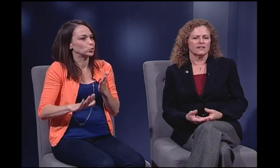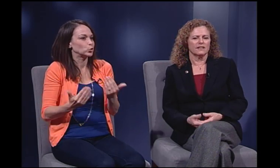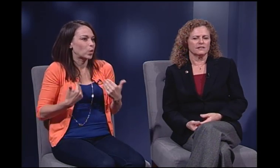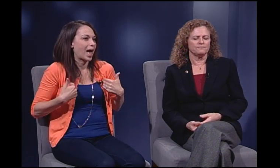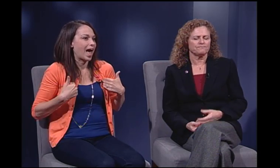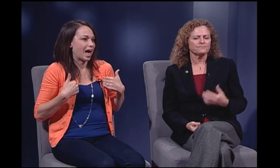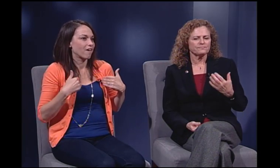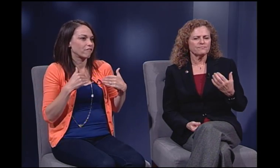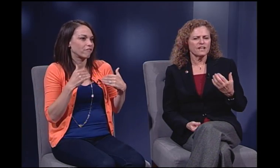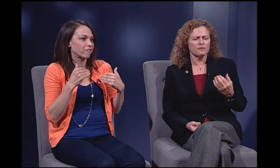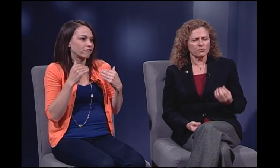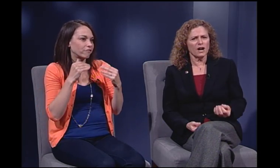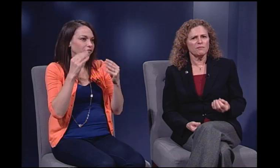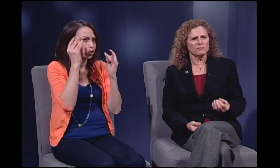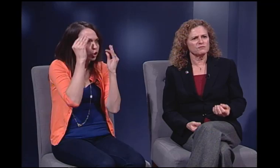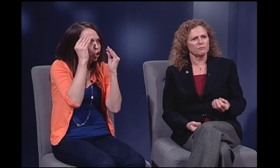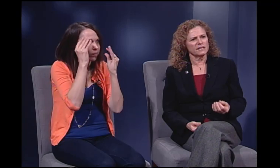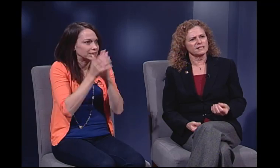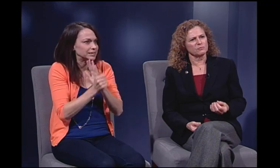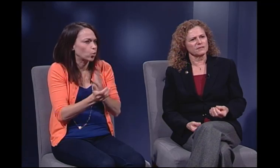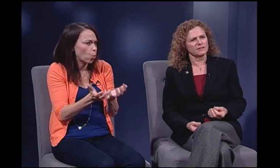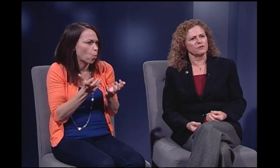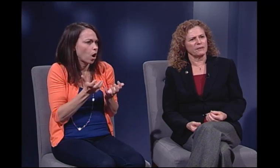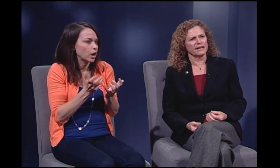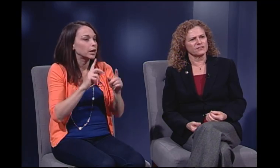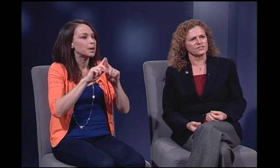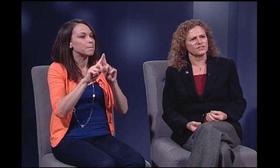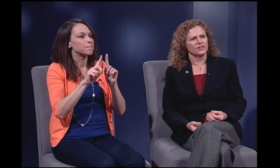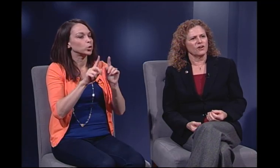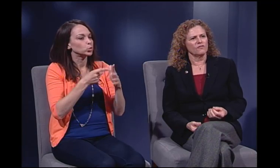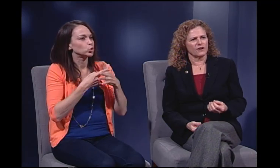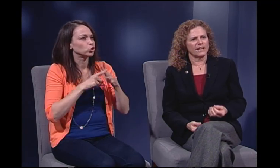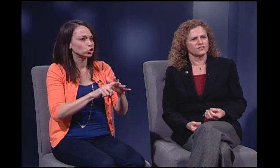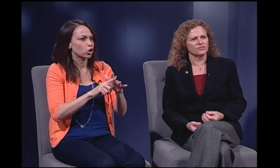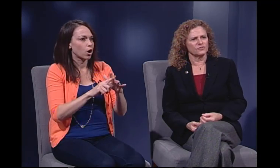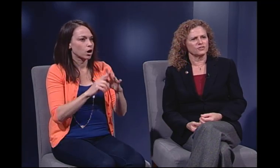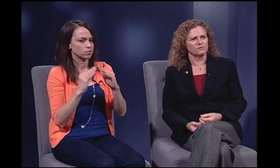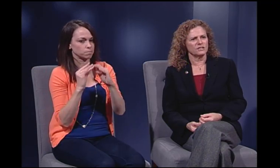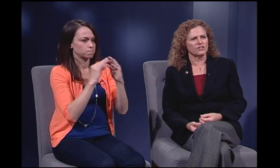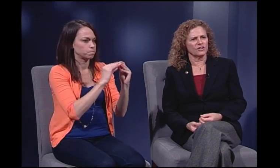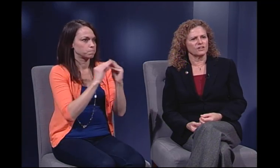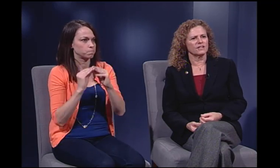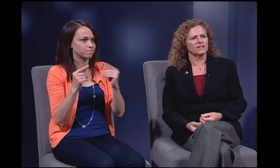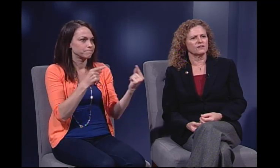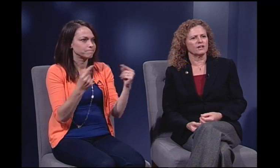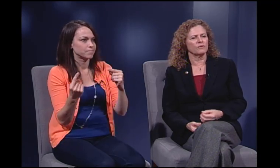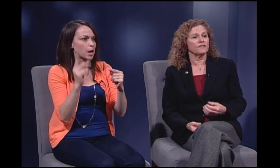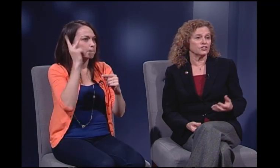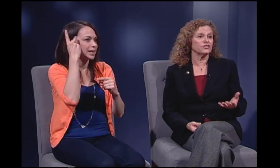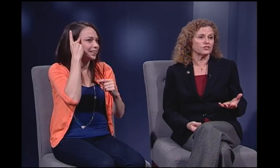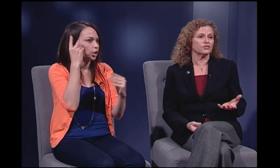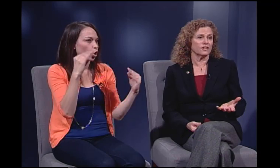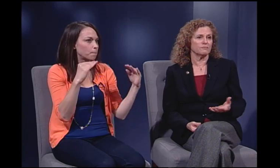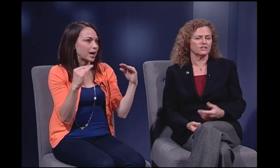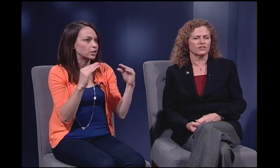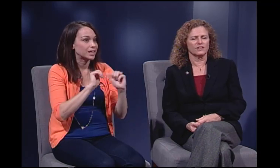The problem is when we get into political battles over how students should be taught and what they should or should not be taught.